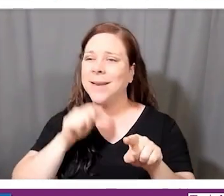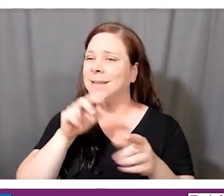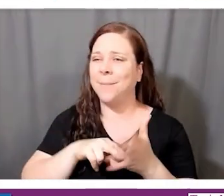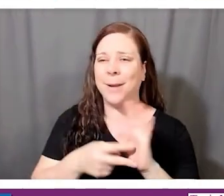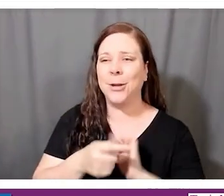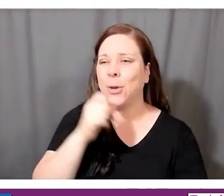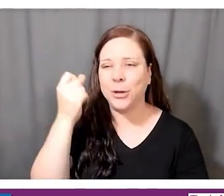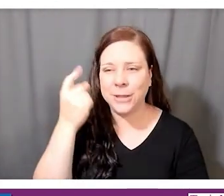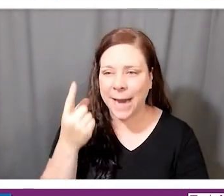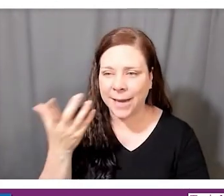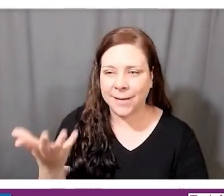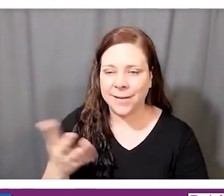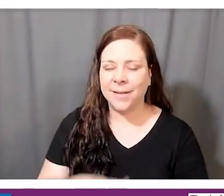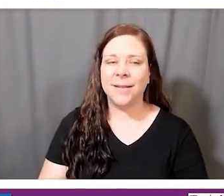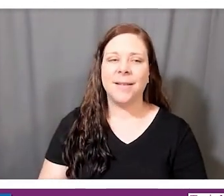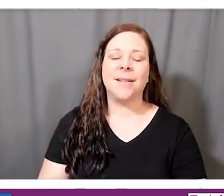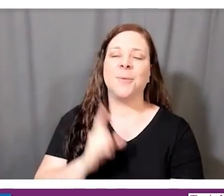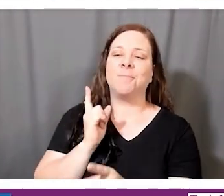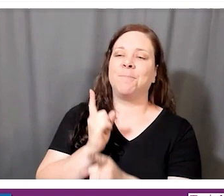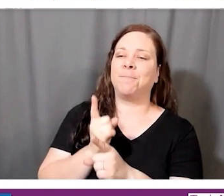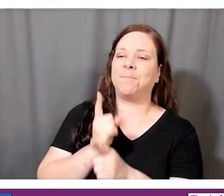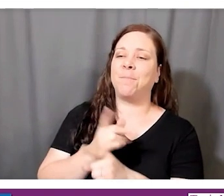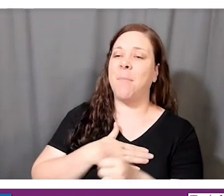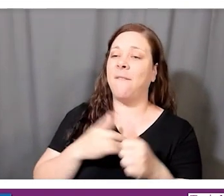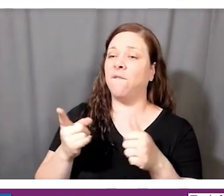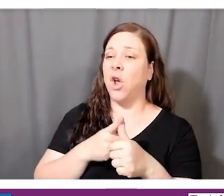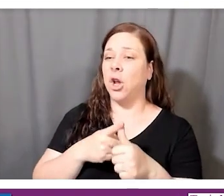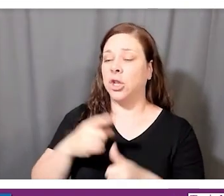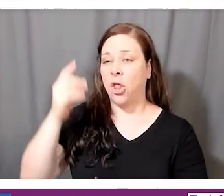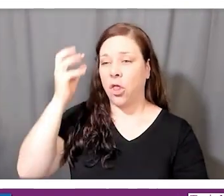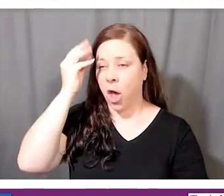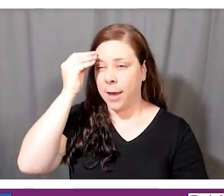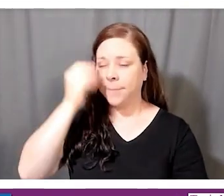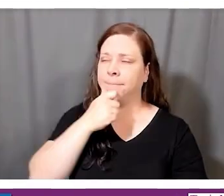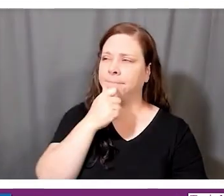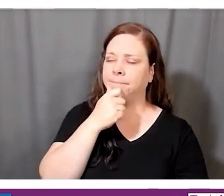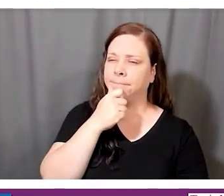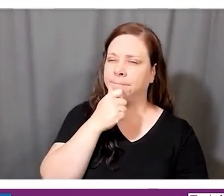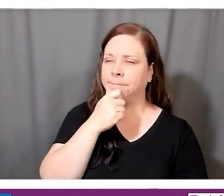Right, right. Yeah, my first thought was, it's like if- because it seemed like the issue